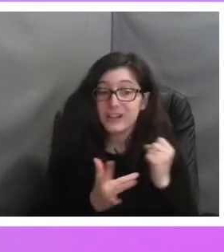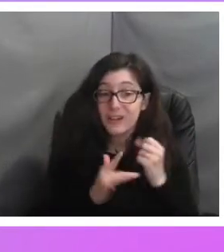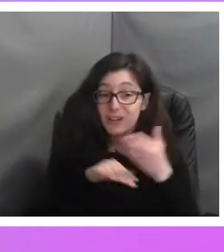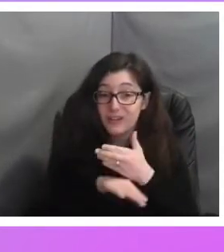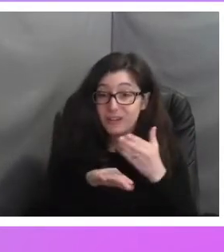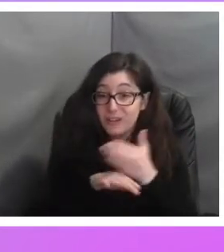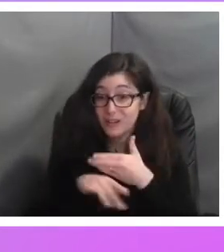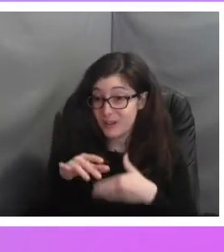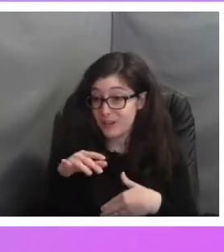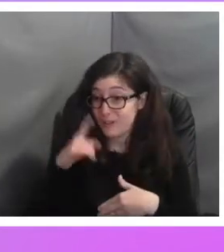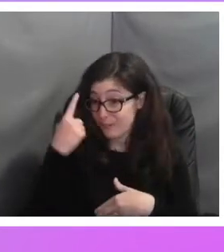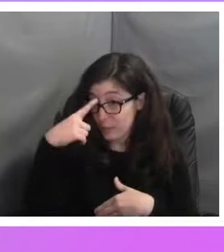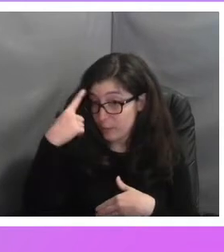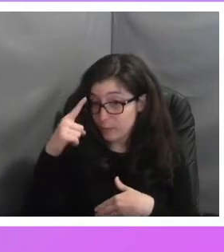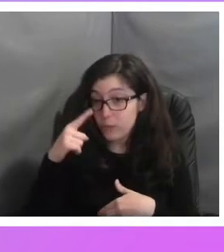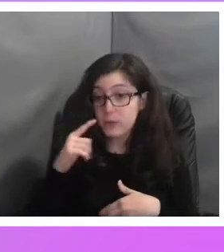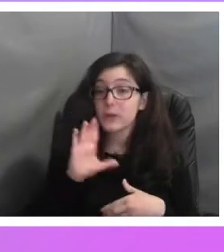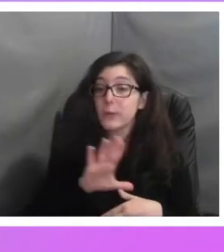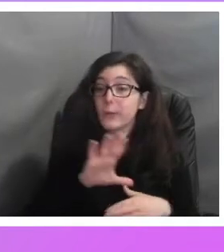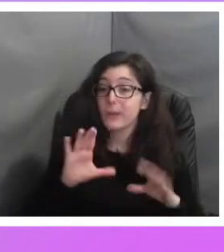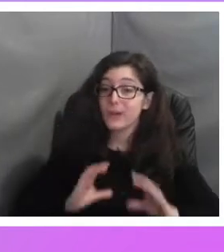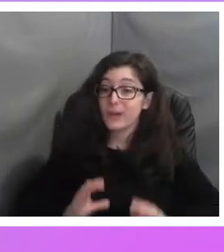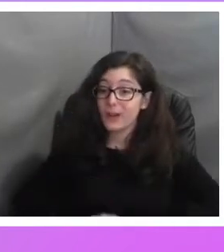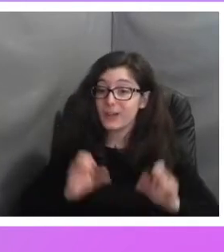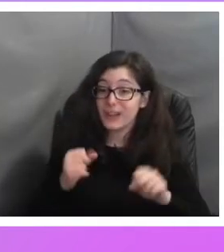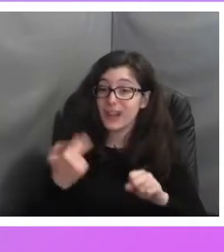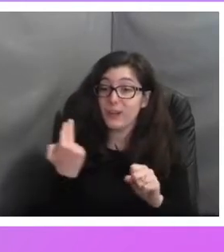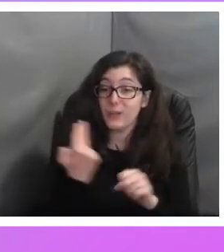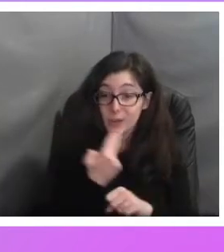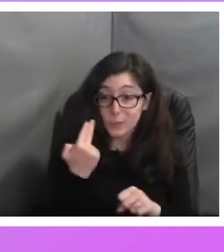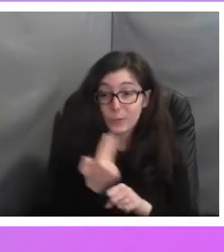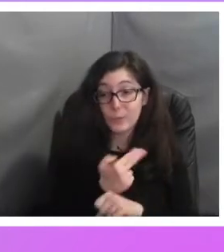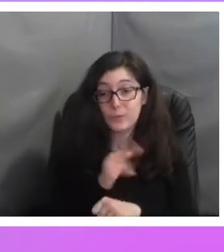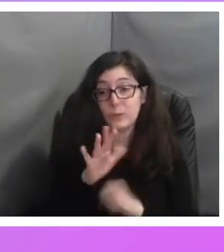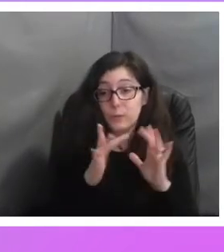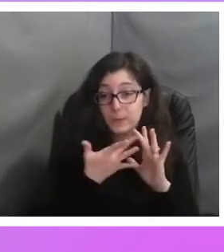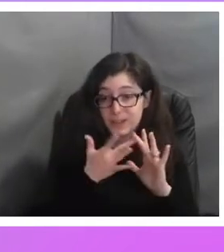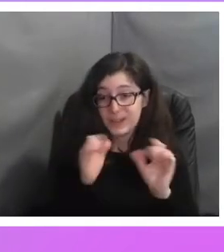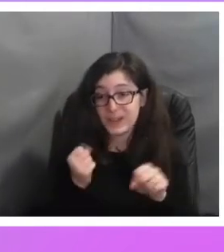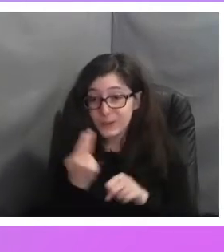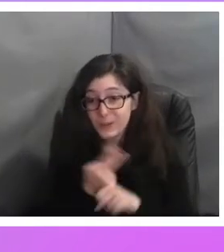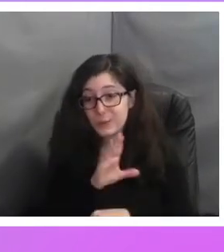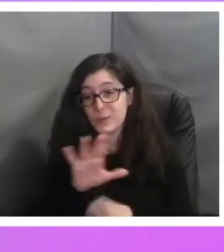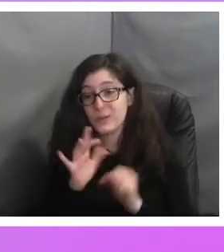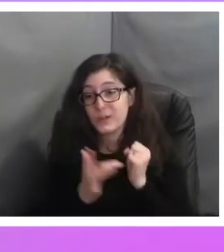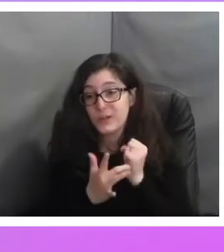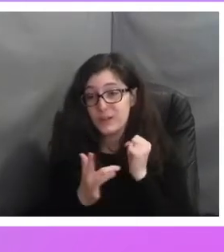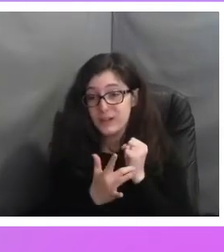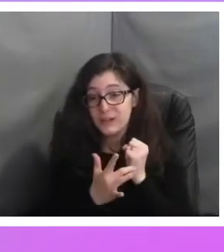be able to use your website and technology. Technology accessibility is not one-and-done